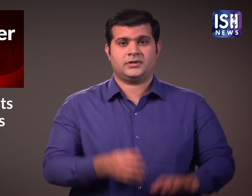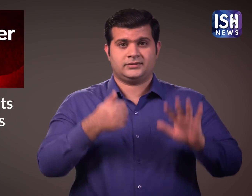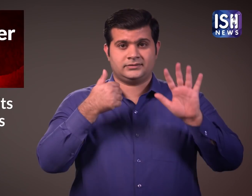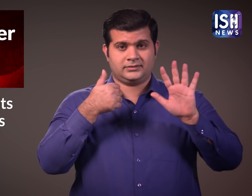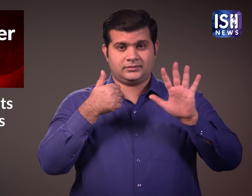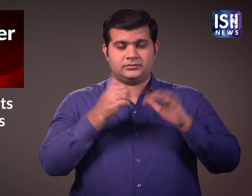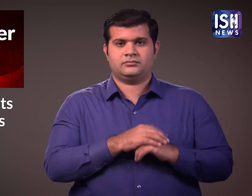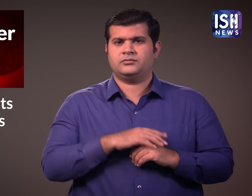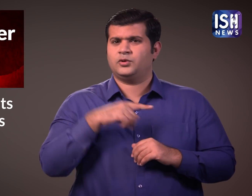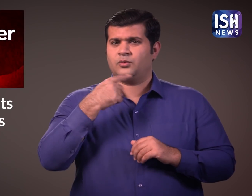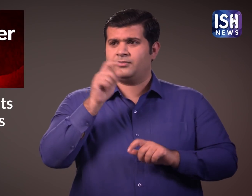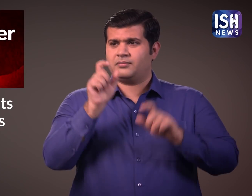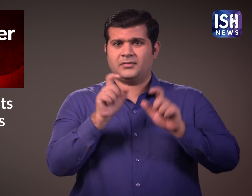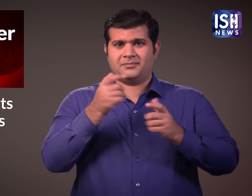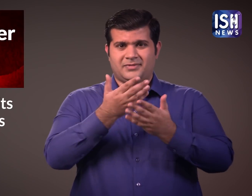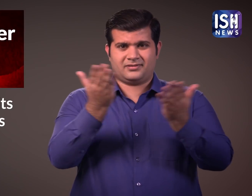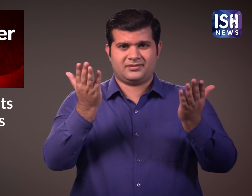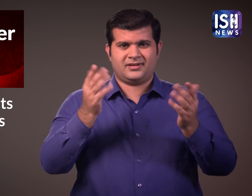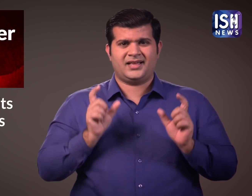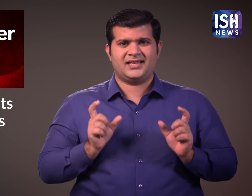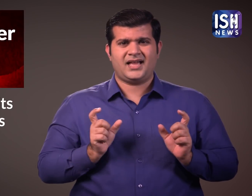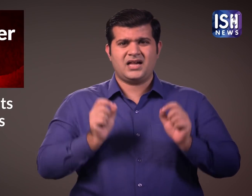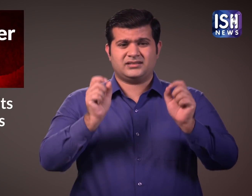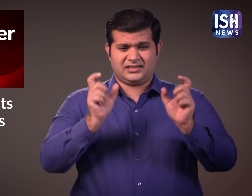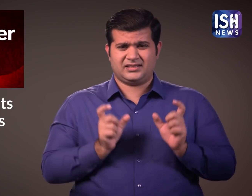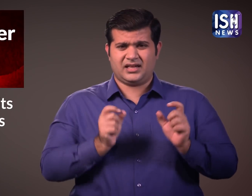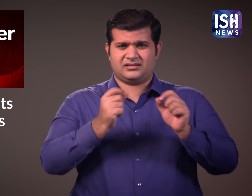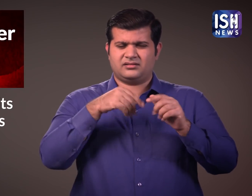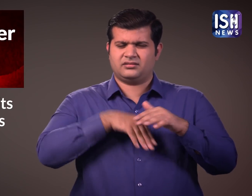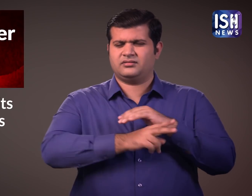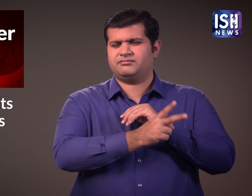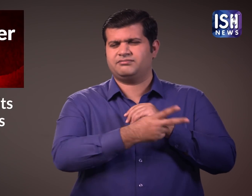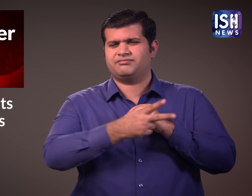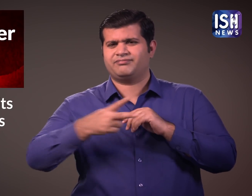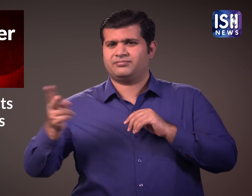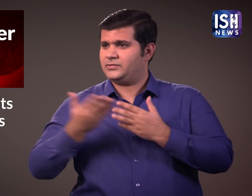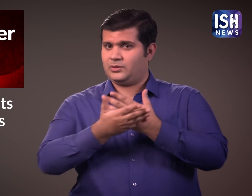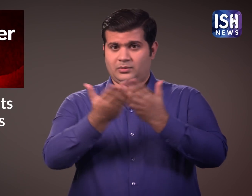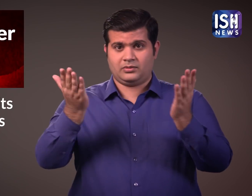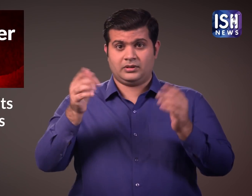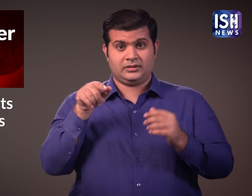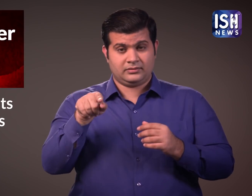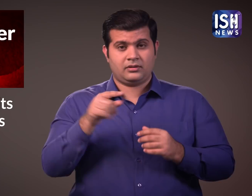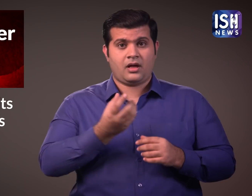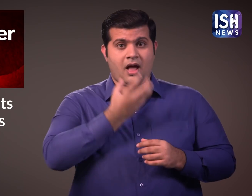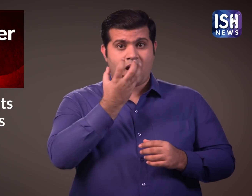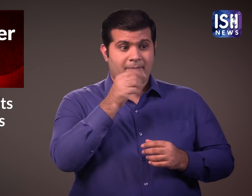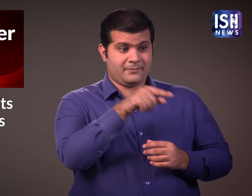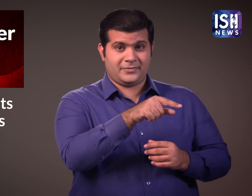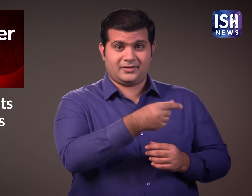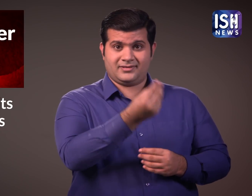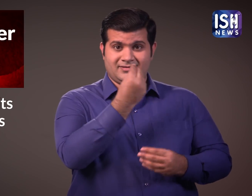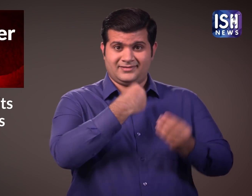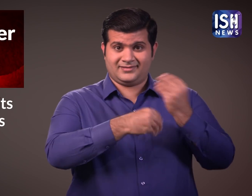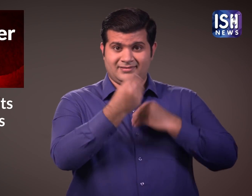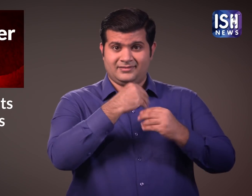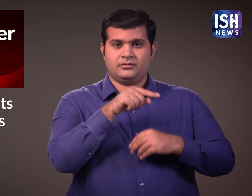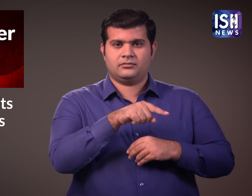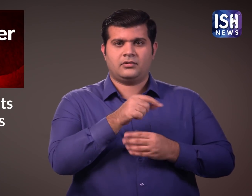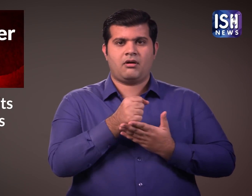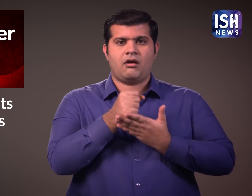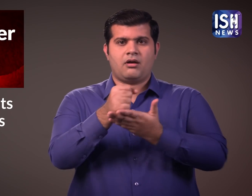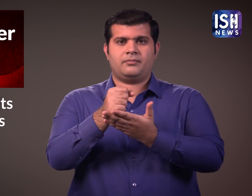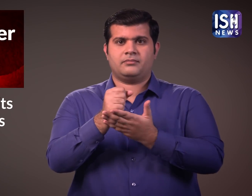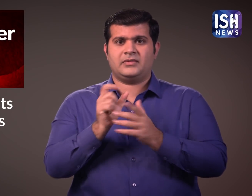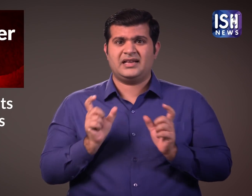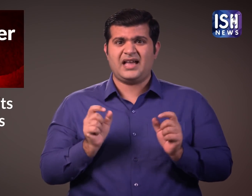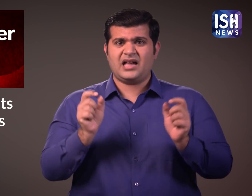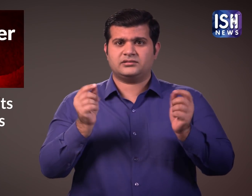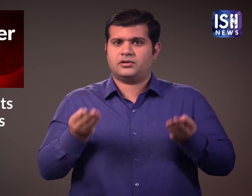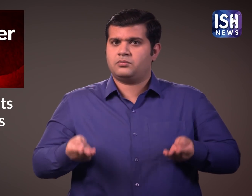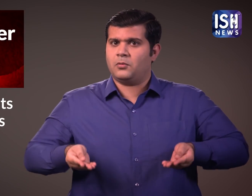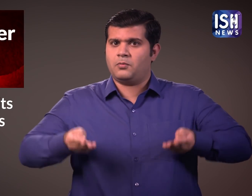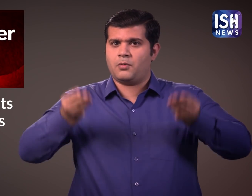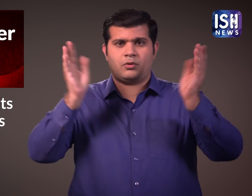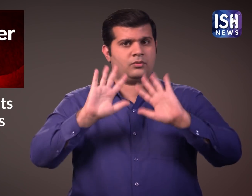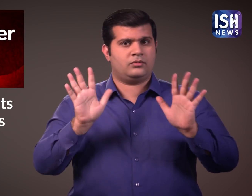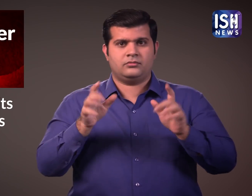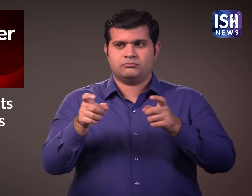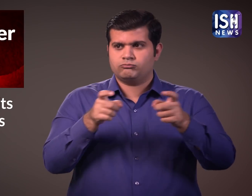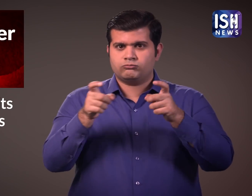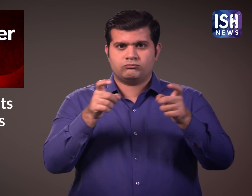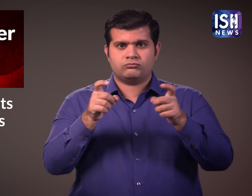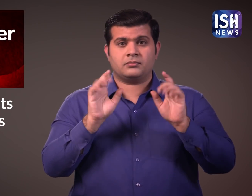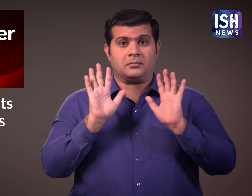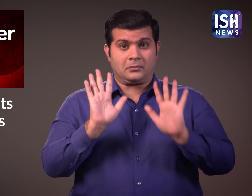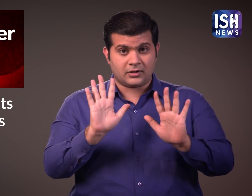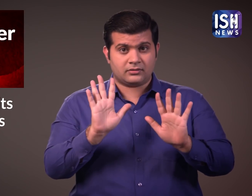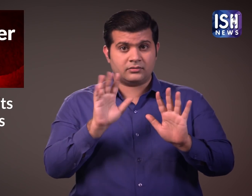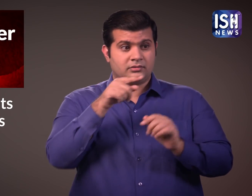6. Apples help to keep different types of cancers in control.